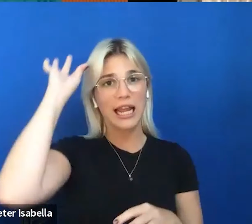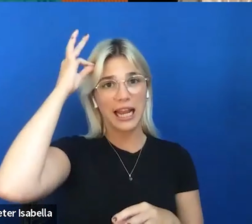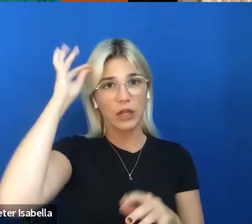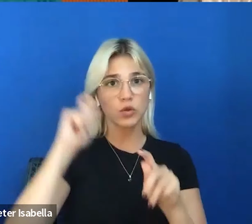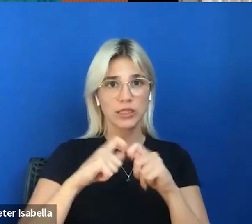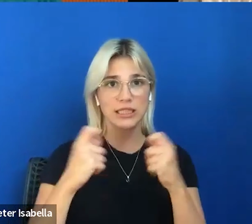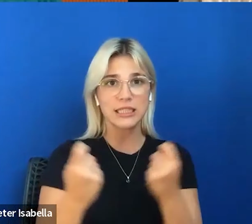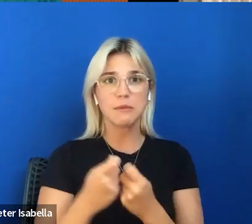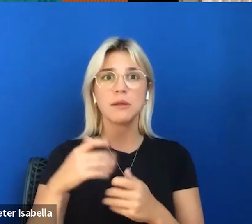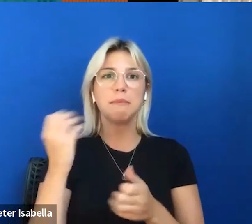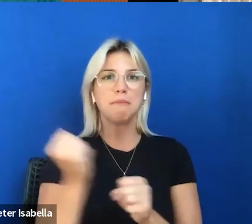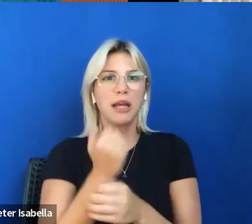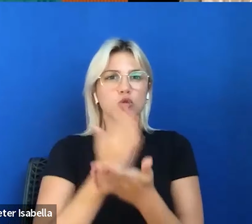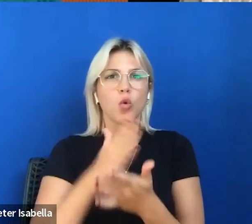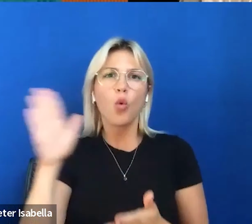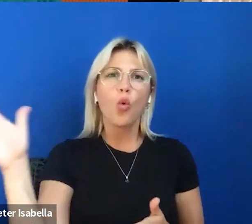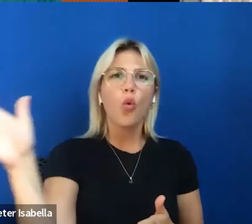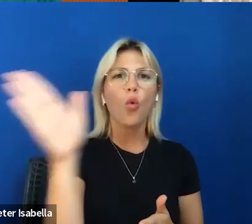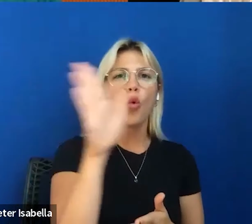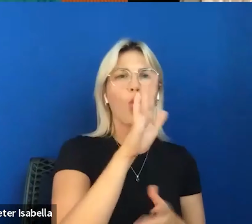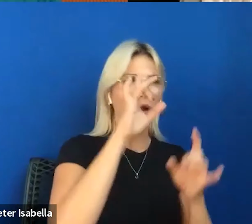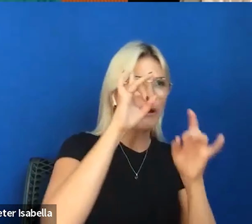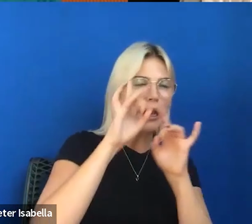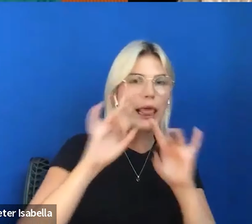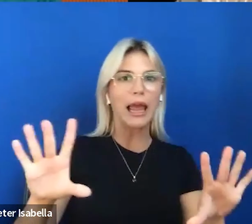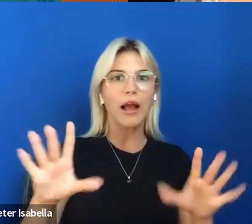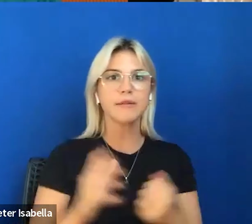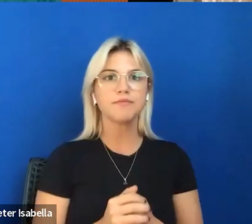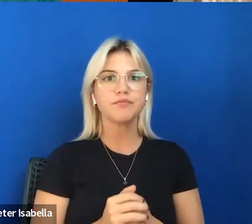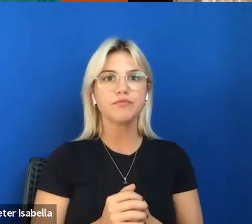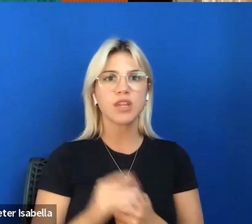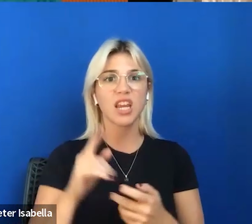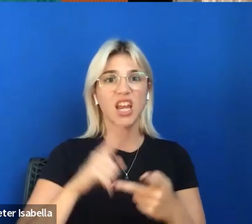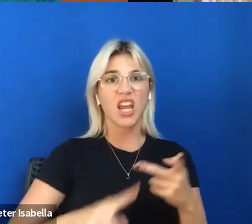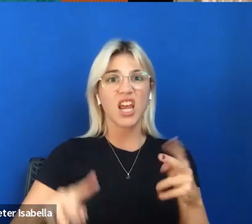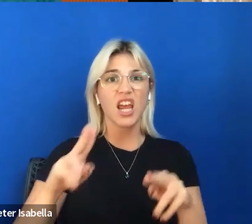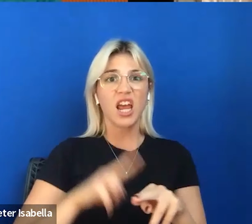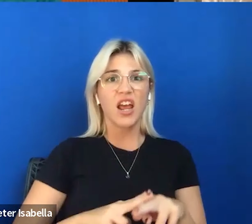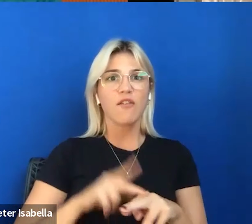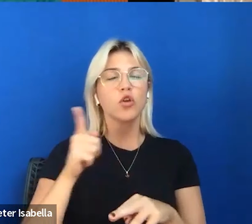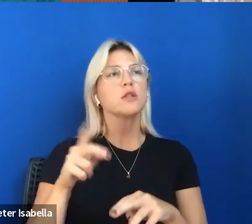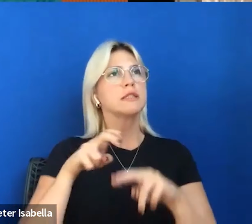If there is a moment when you're at home assessing and you think this project does